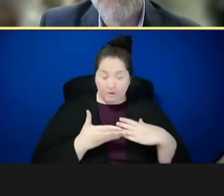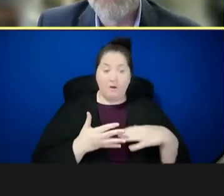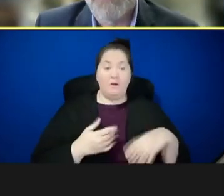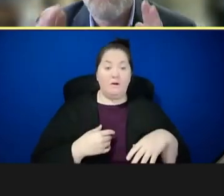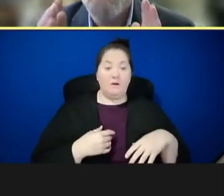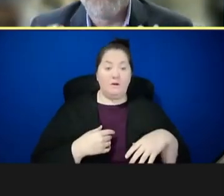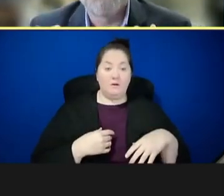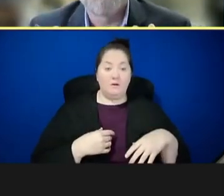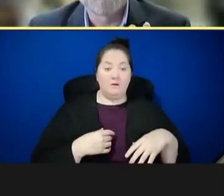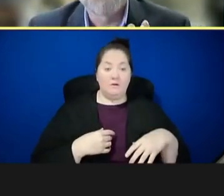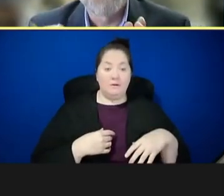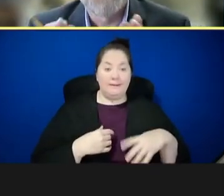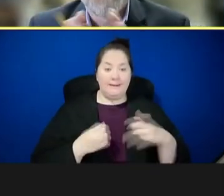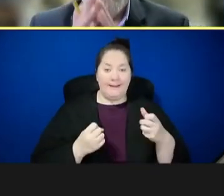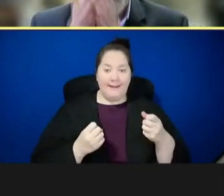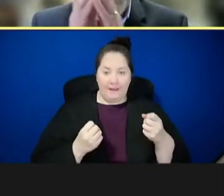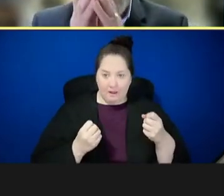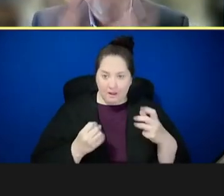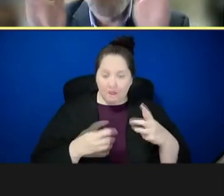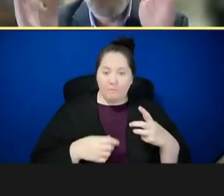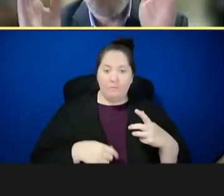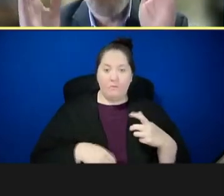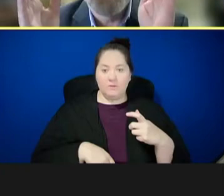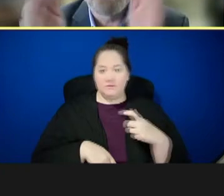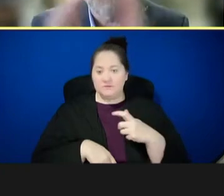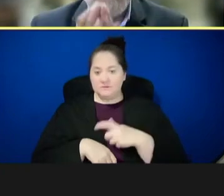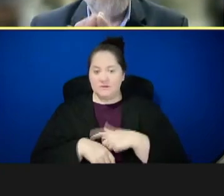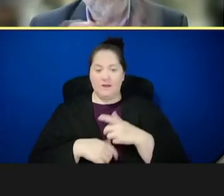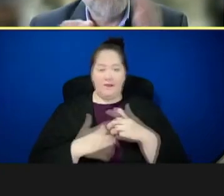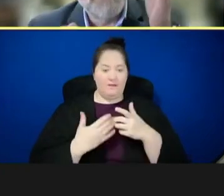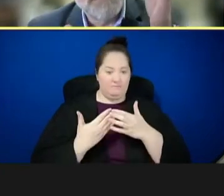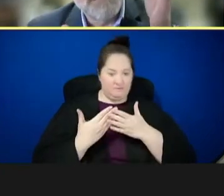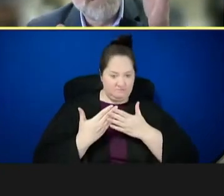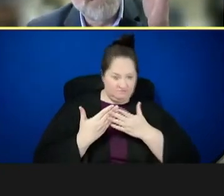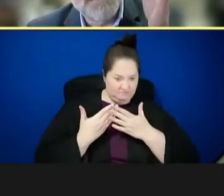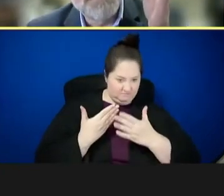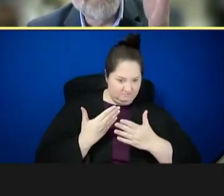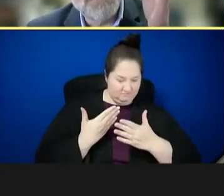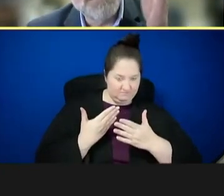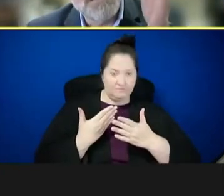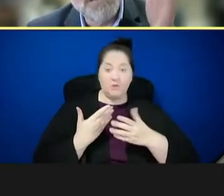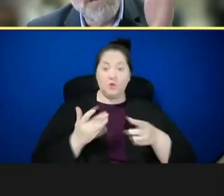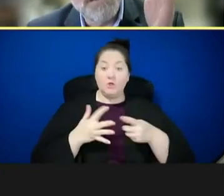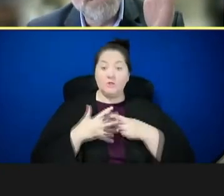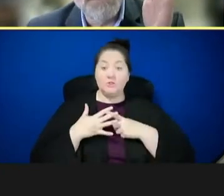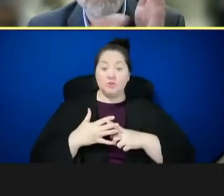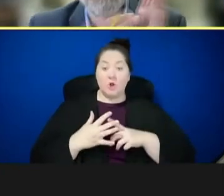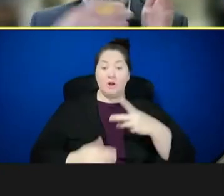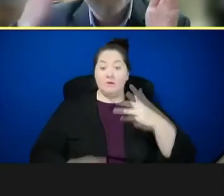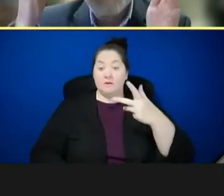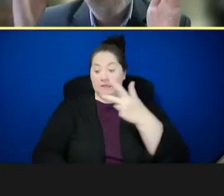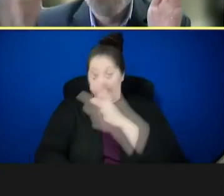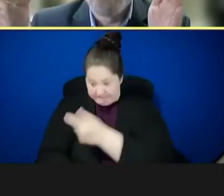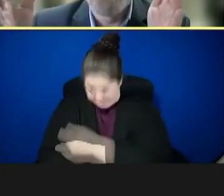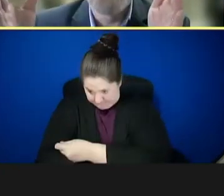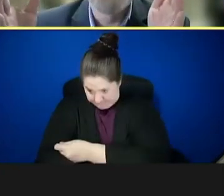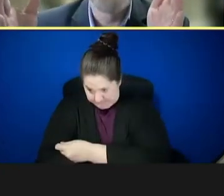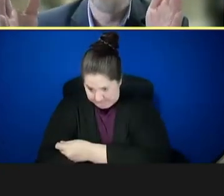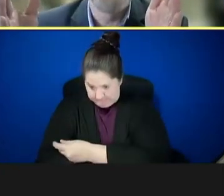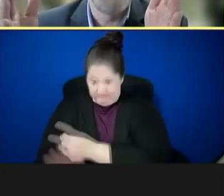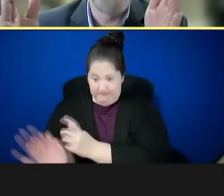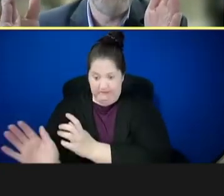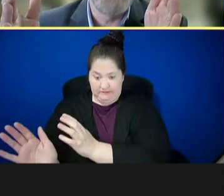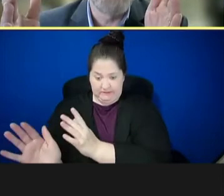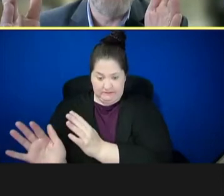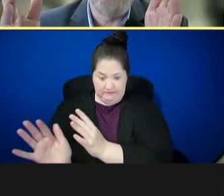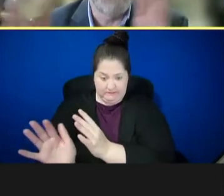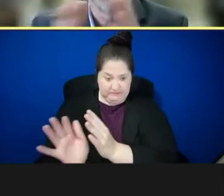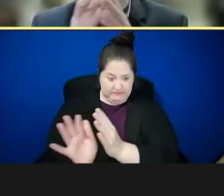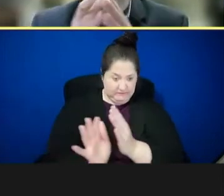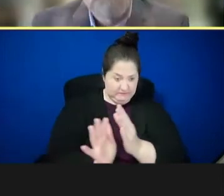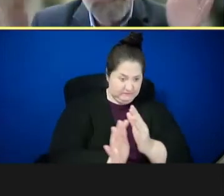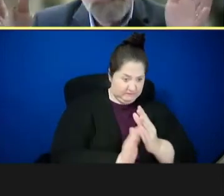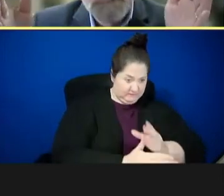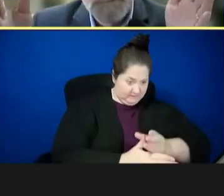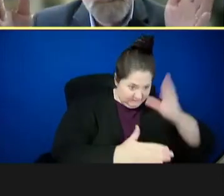much time is beyond the science. When you start dosing a subject until the endpoint of a study,